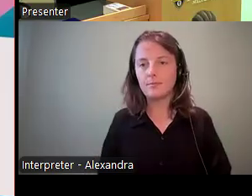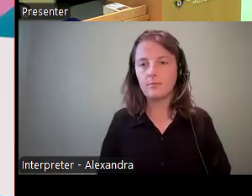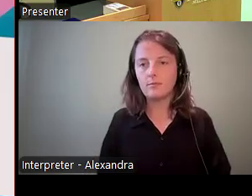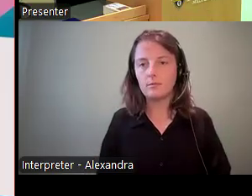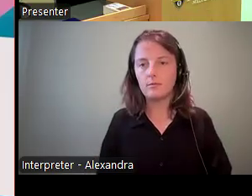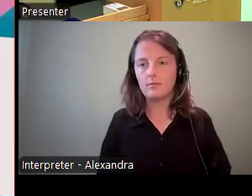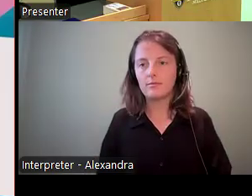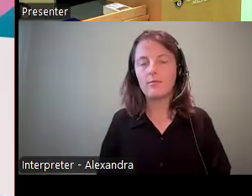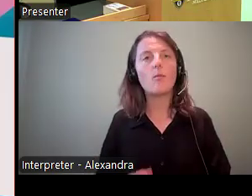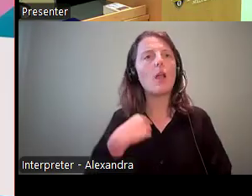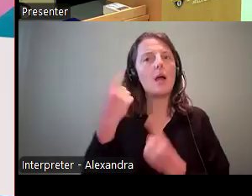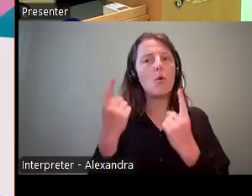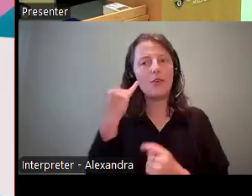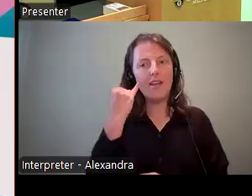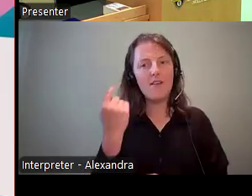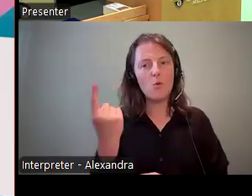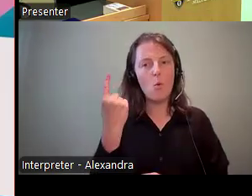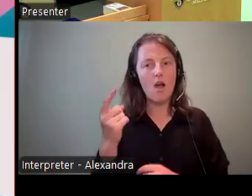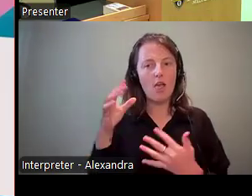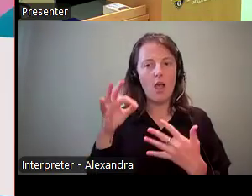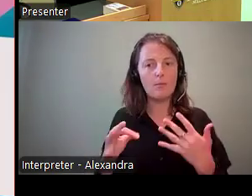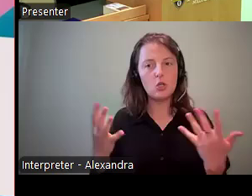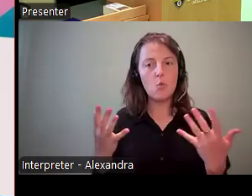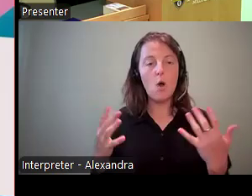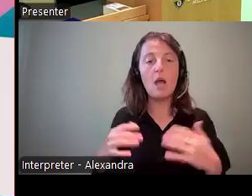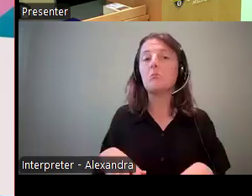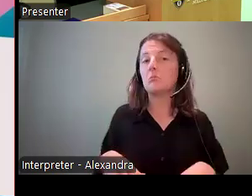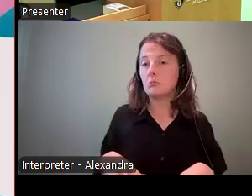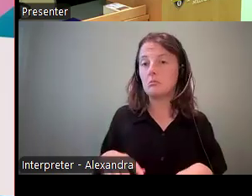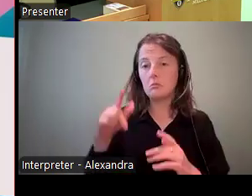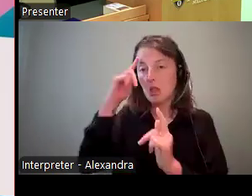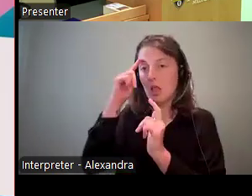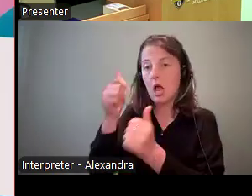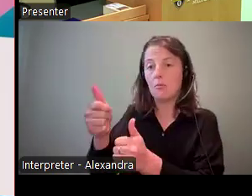um I'm wondering if one option would be to leave it up to the person you're working with of what